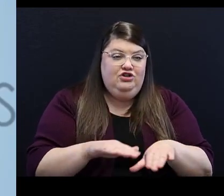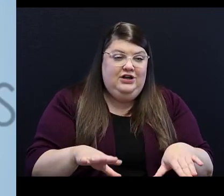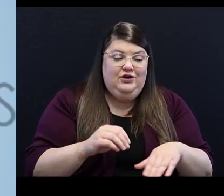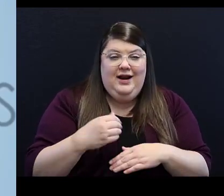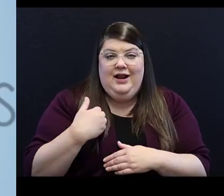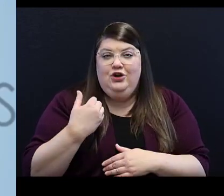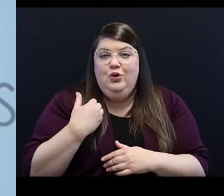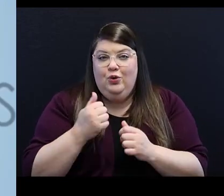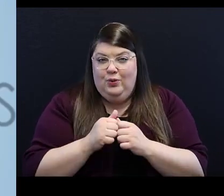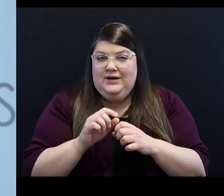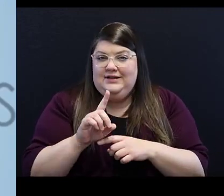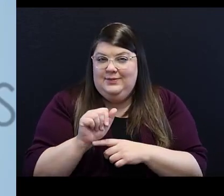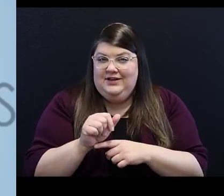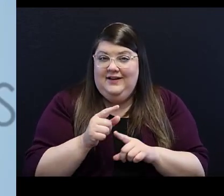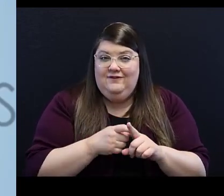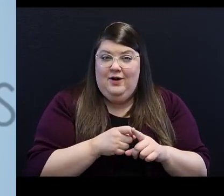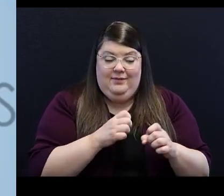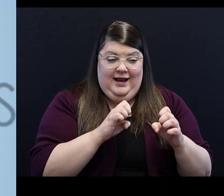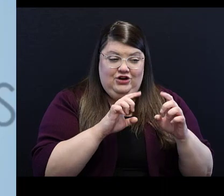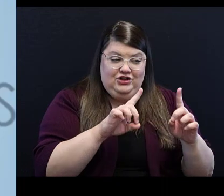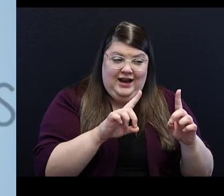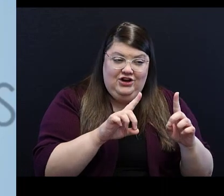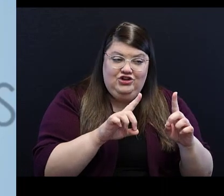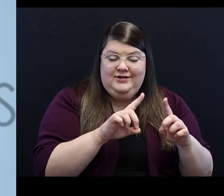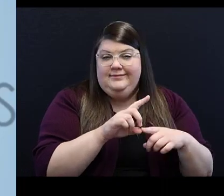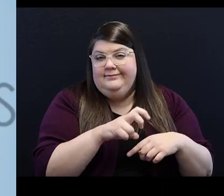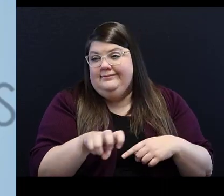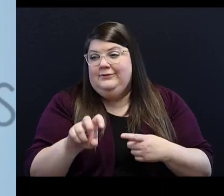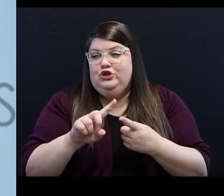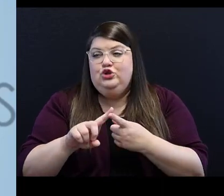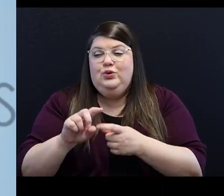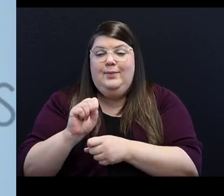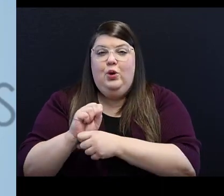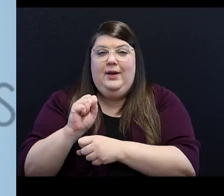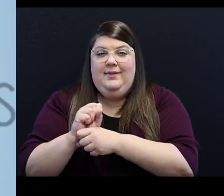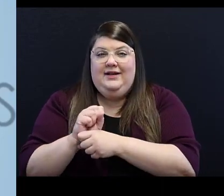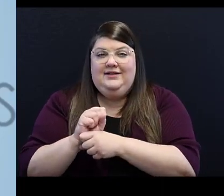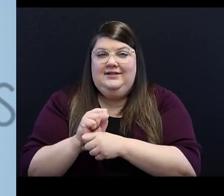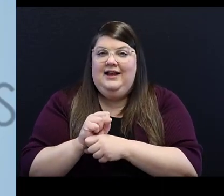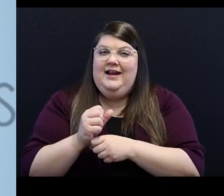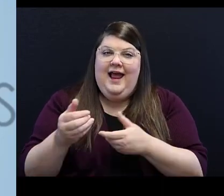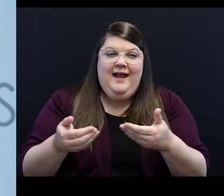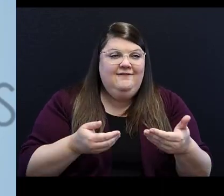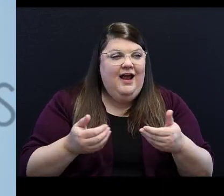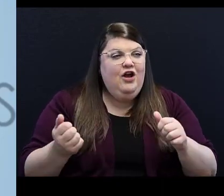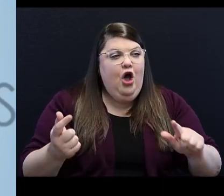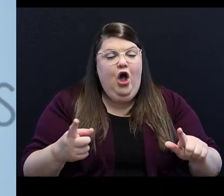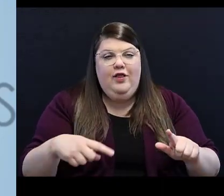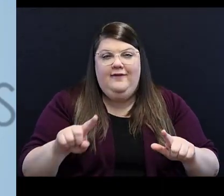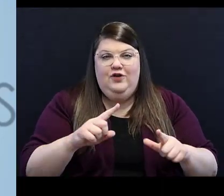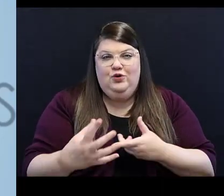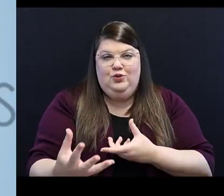with disabilities from education to employment and I invite all of you to engage in this